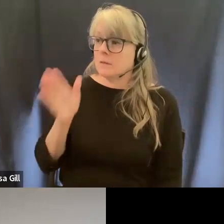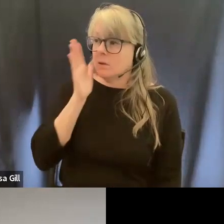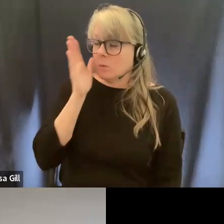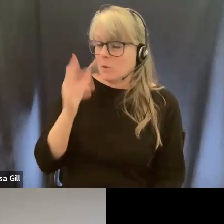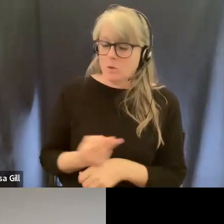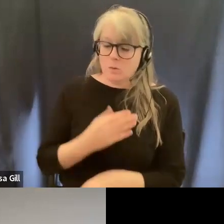Perfect.